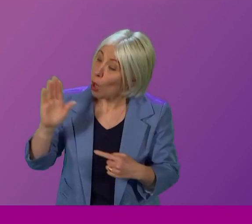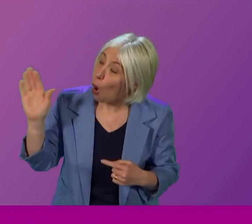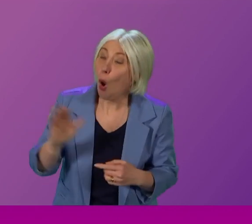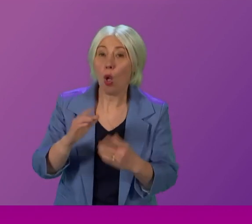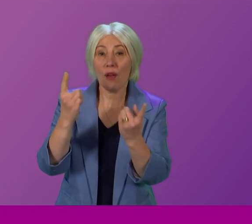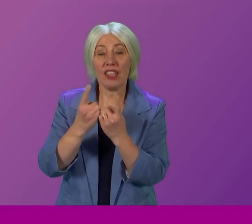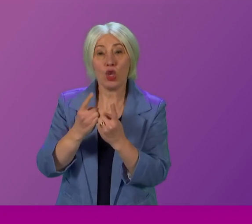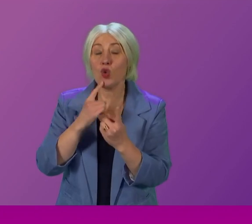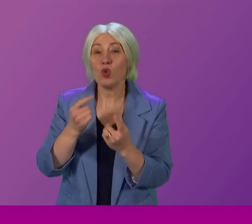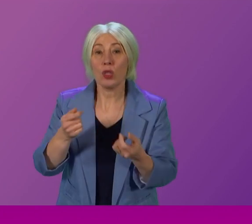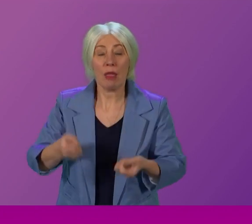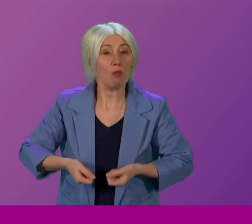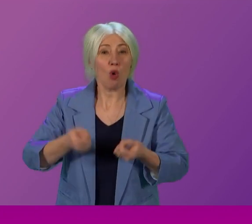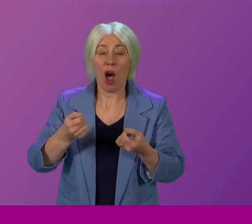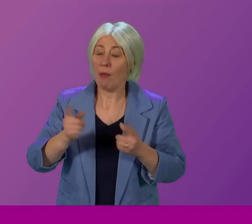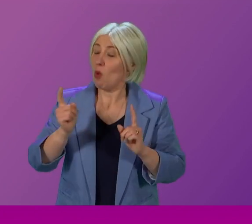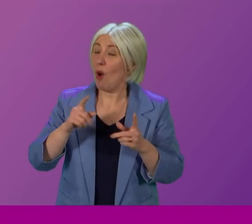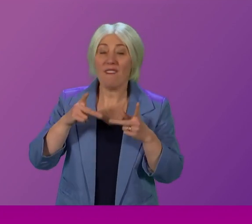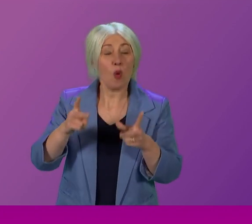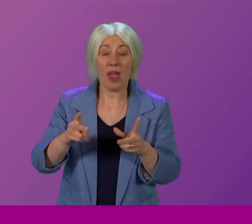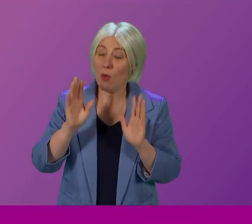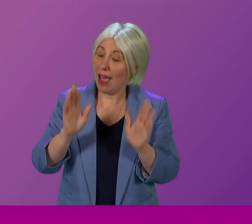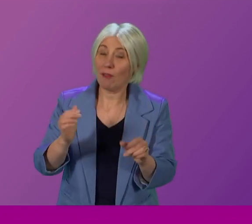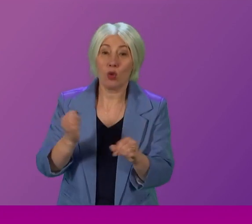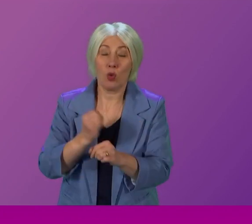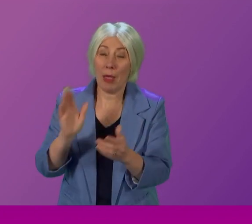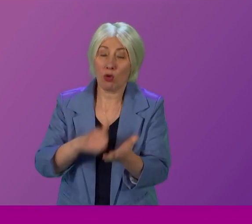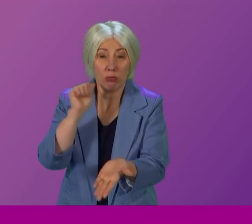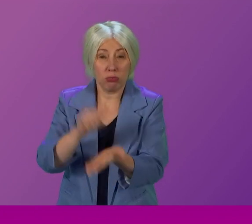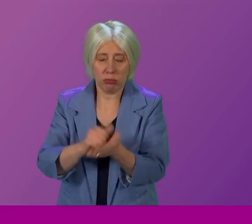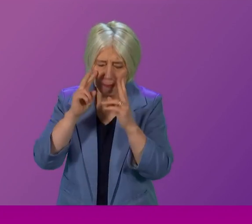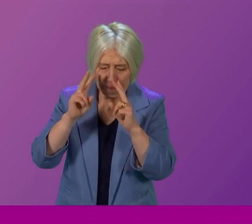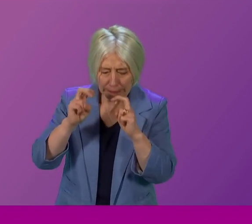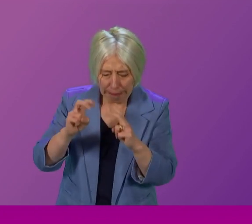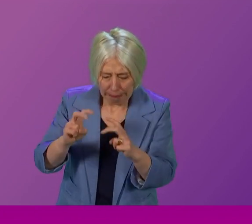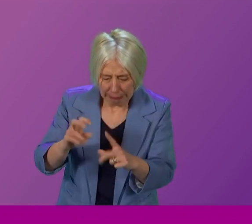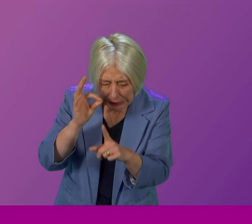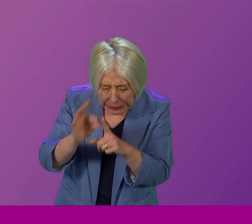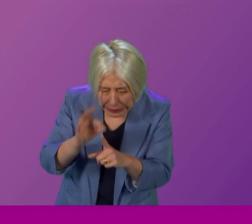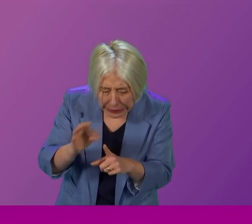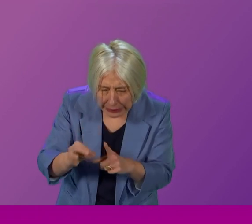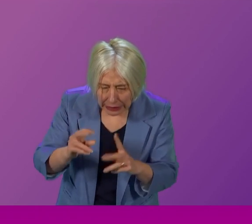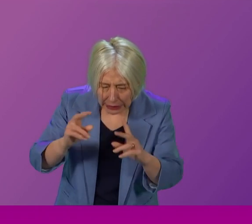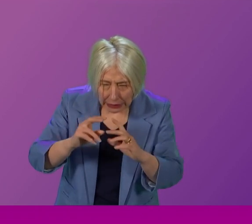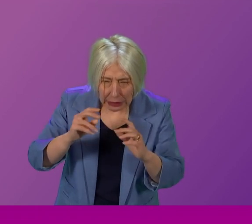raised are properly scrutinised, probed and investigated in whatever way is necessary. I